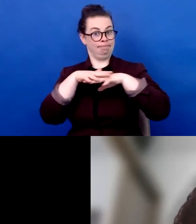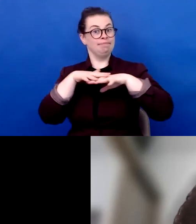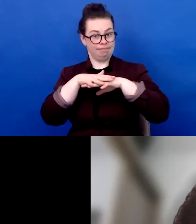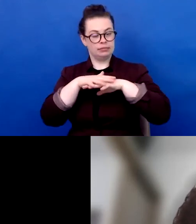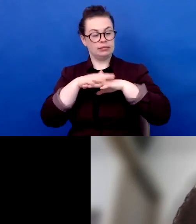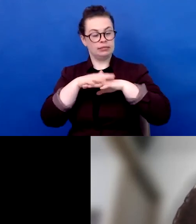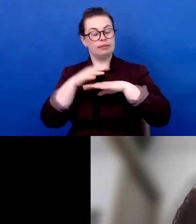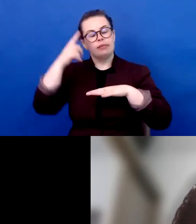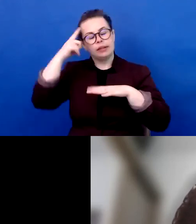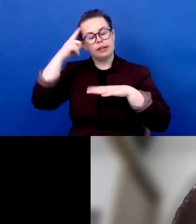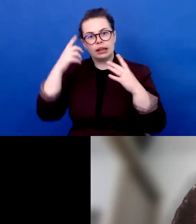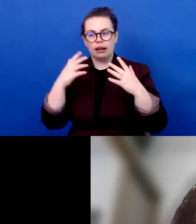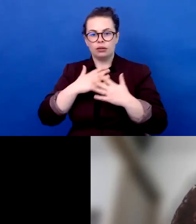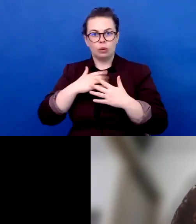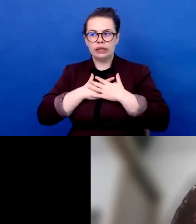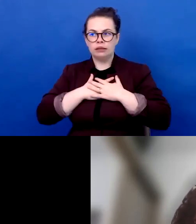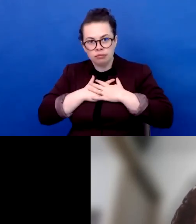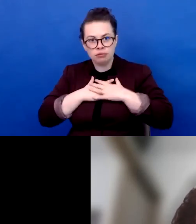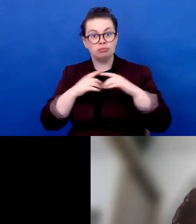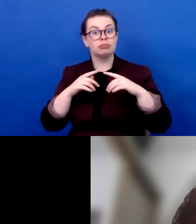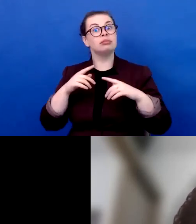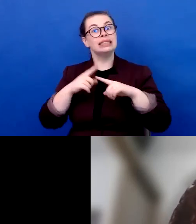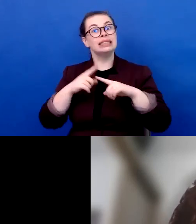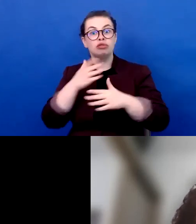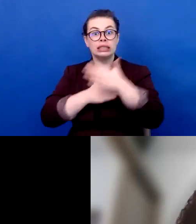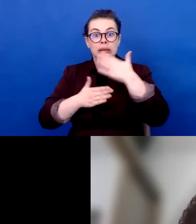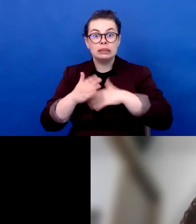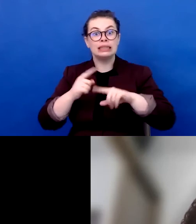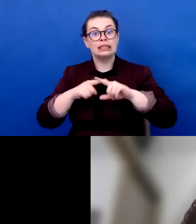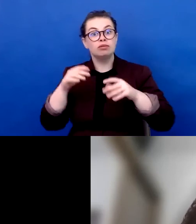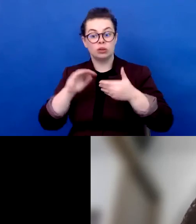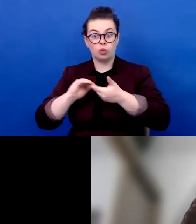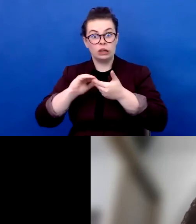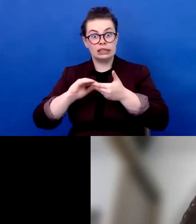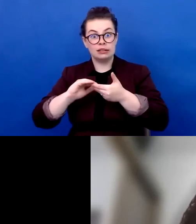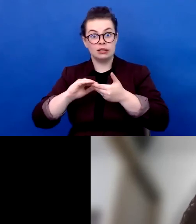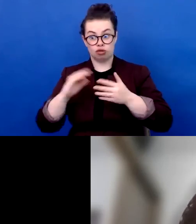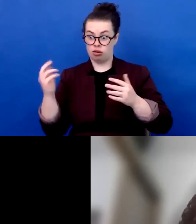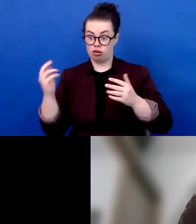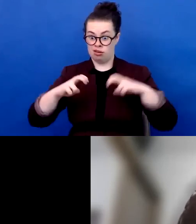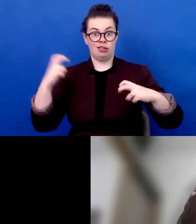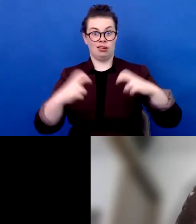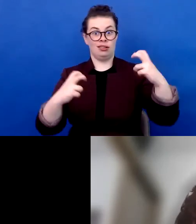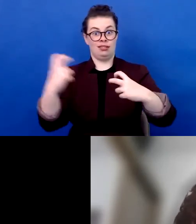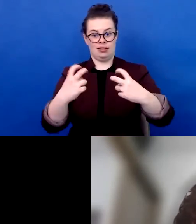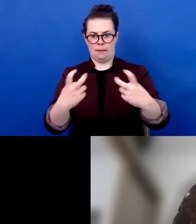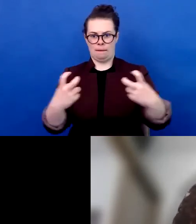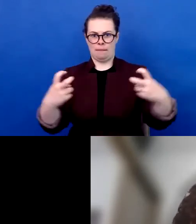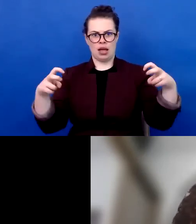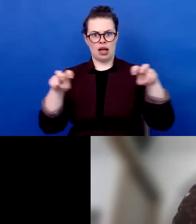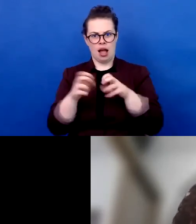expertise between our members we know that organization as a person with intellectual